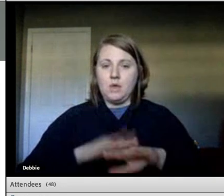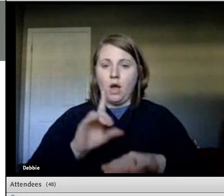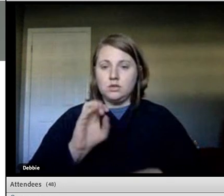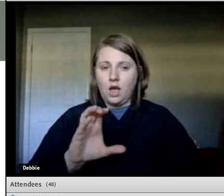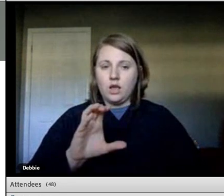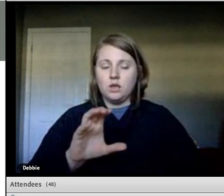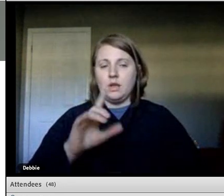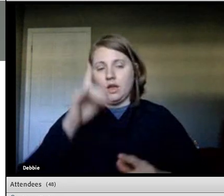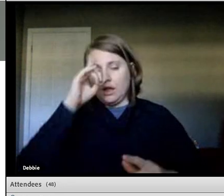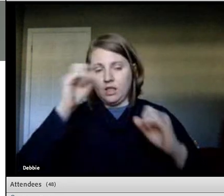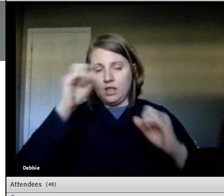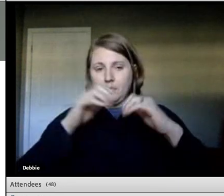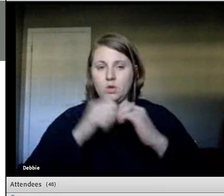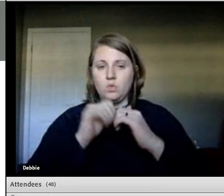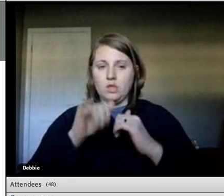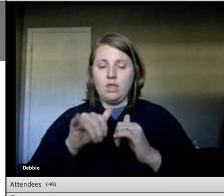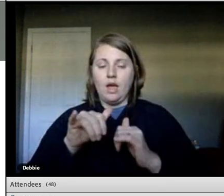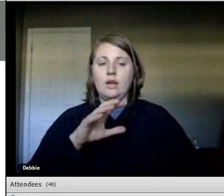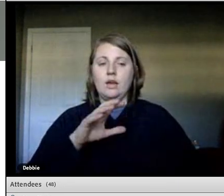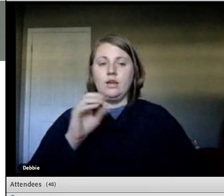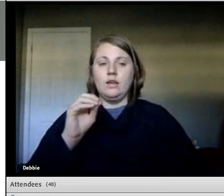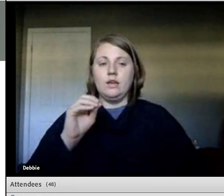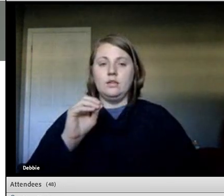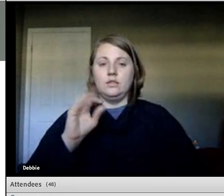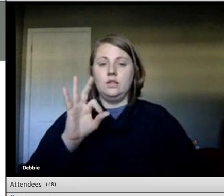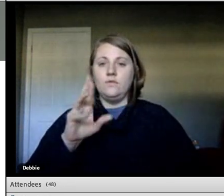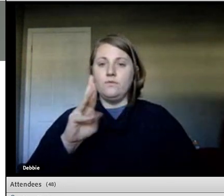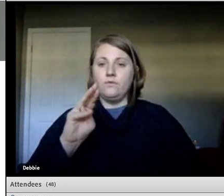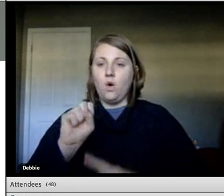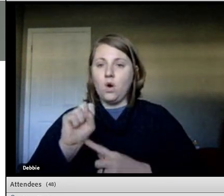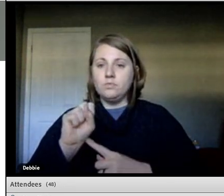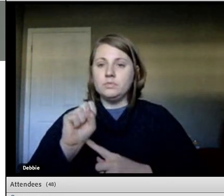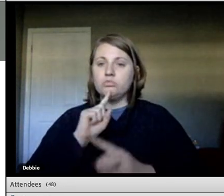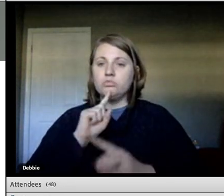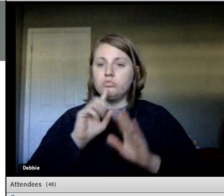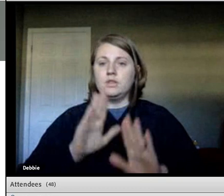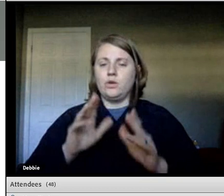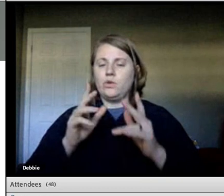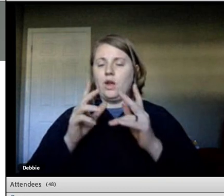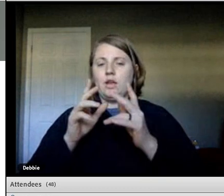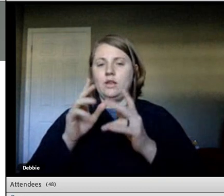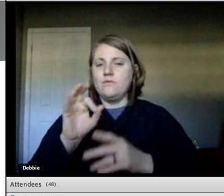and the Forms is really a great form software, and there's not many